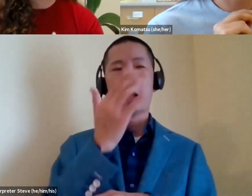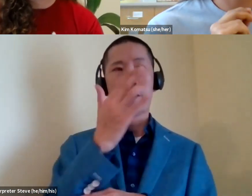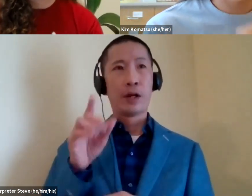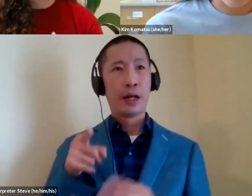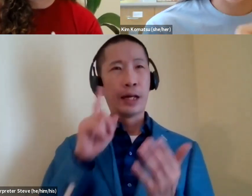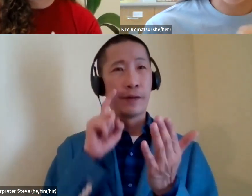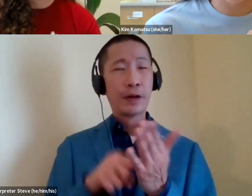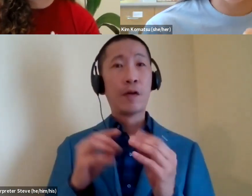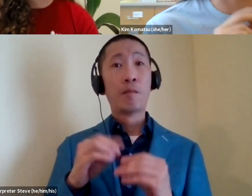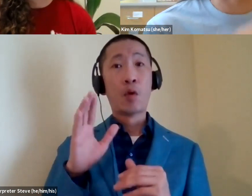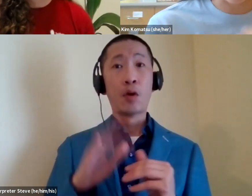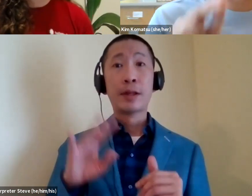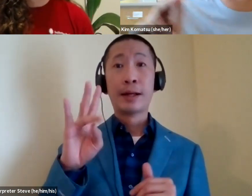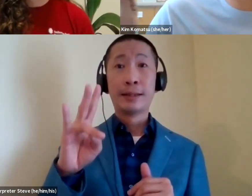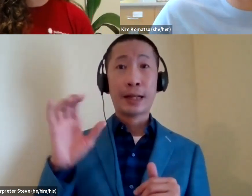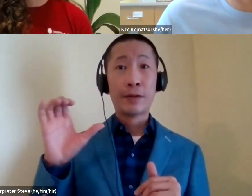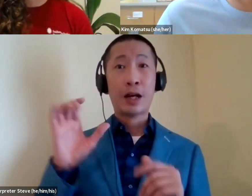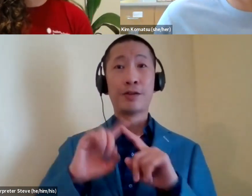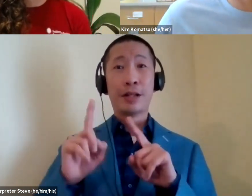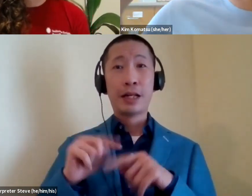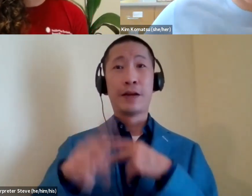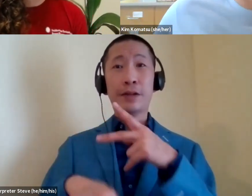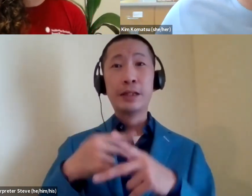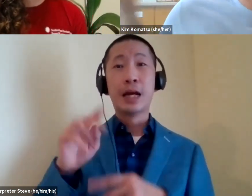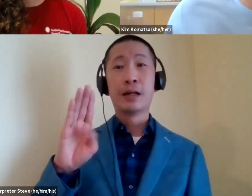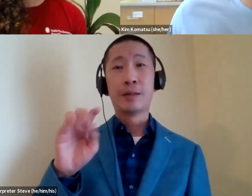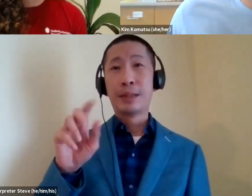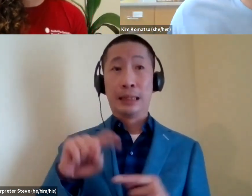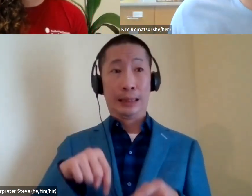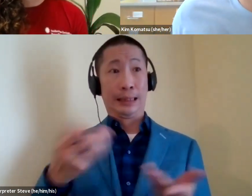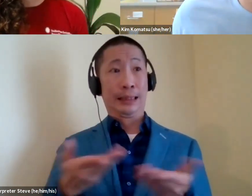Kim Komatsu (she/her): Over 700 different species of beetles just here at the forest that SERC.